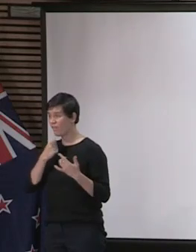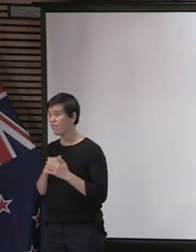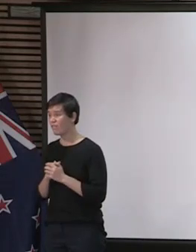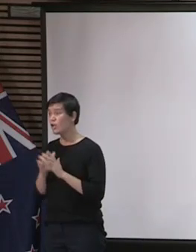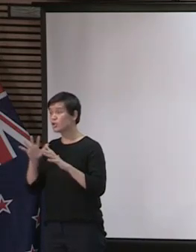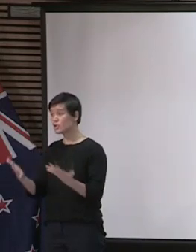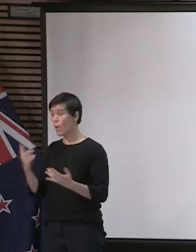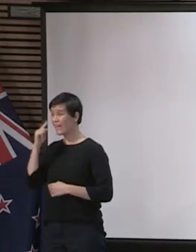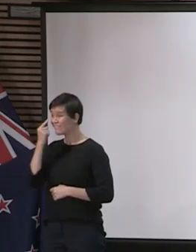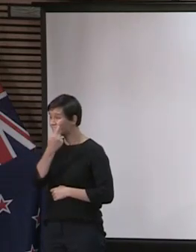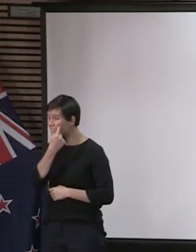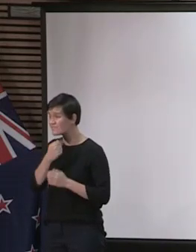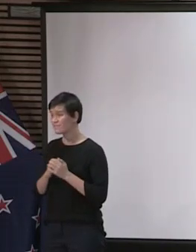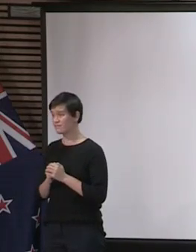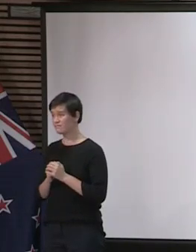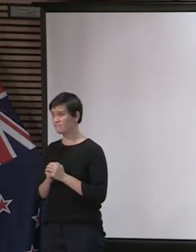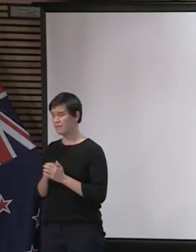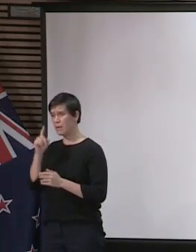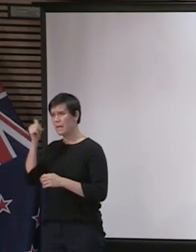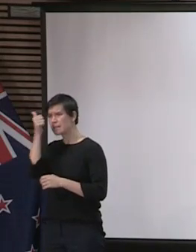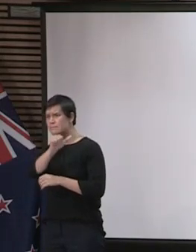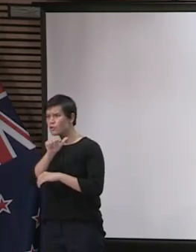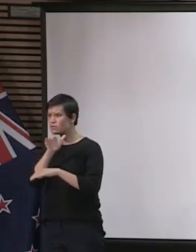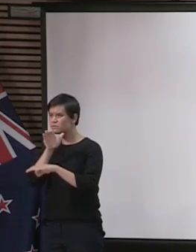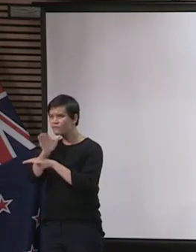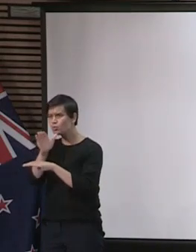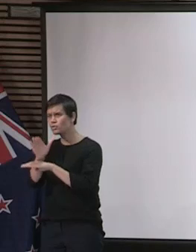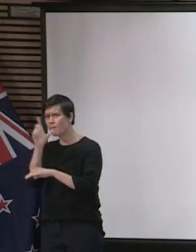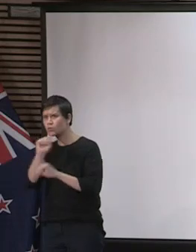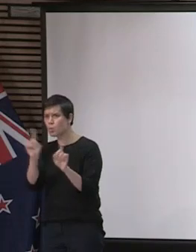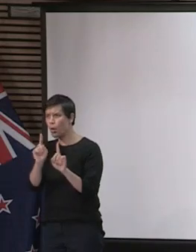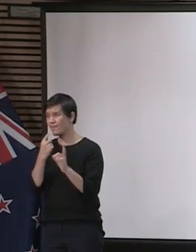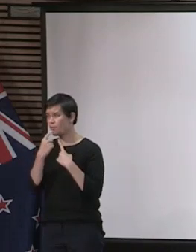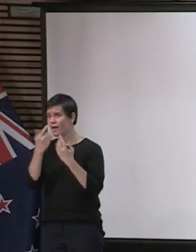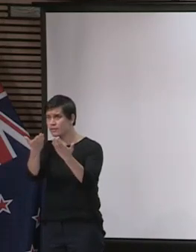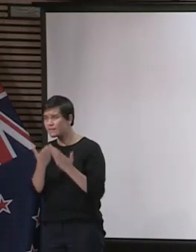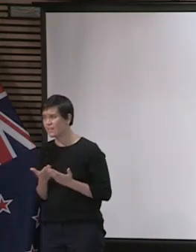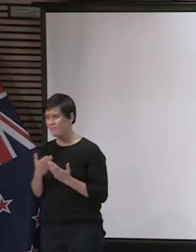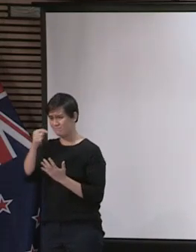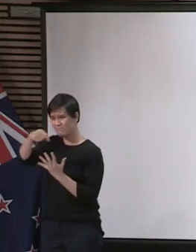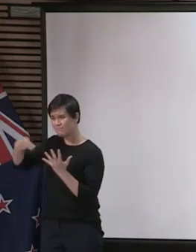decision has really fallen into place, based on all of the evidence, the modelling,